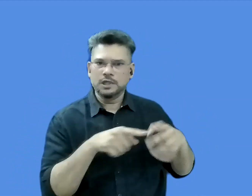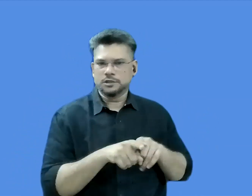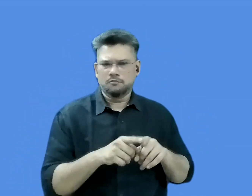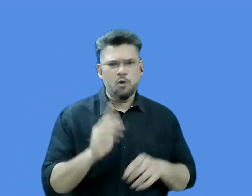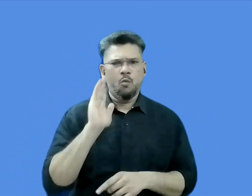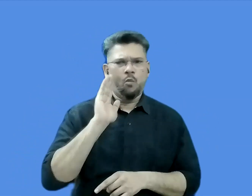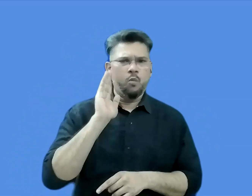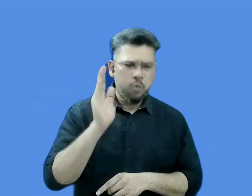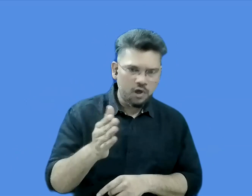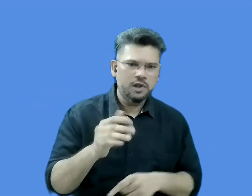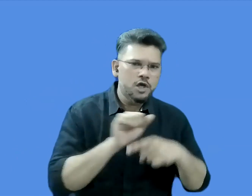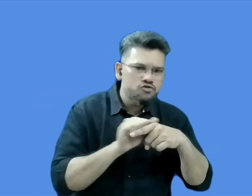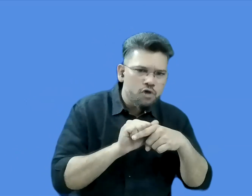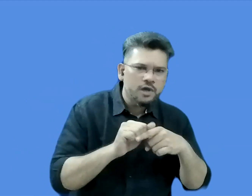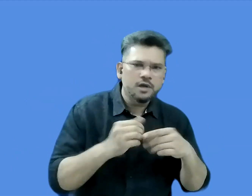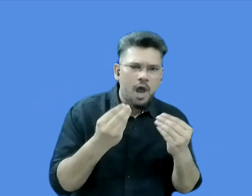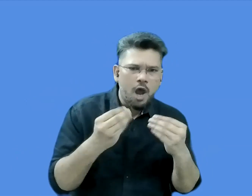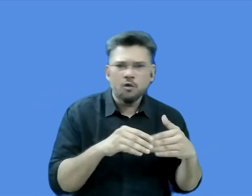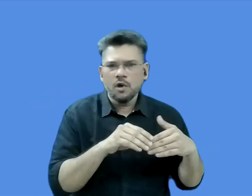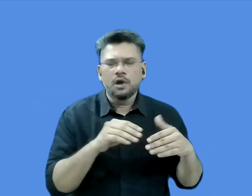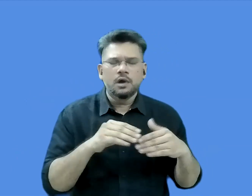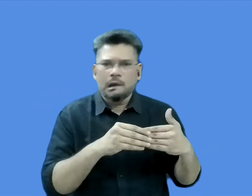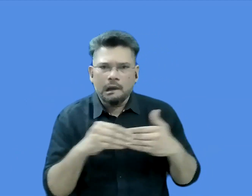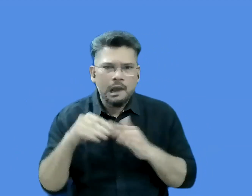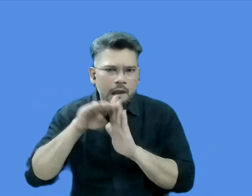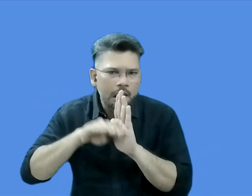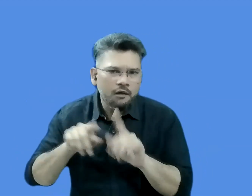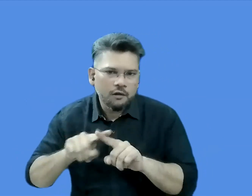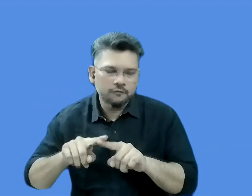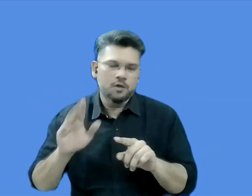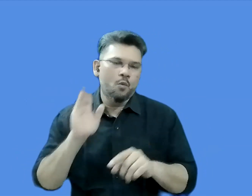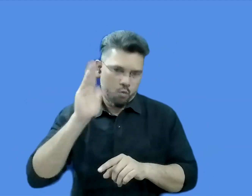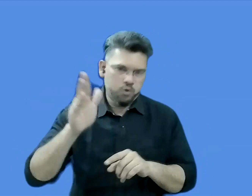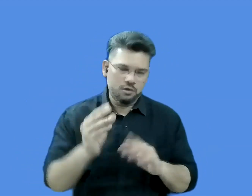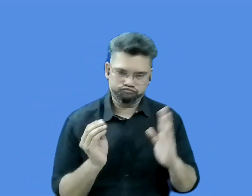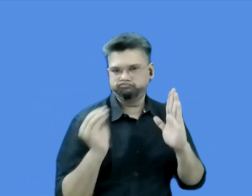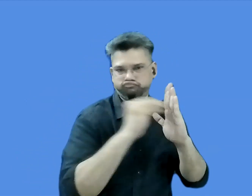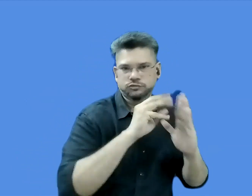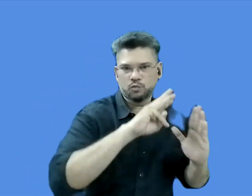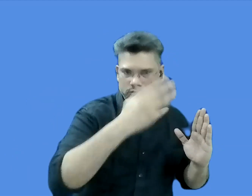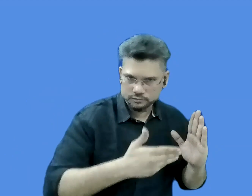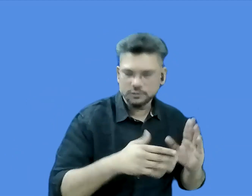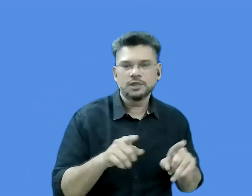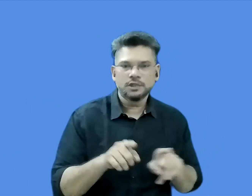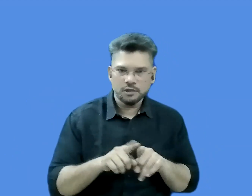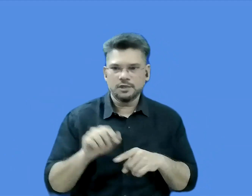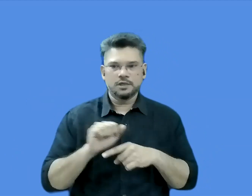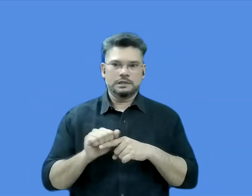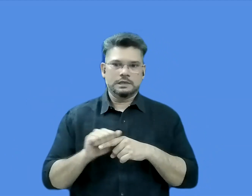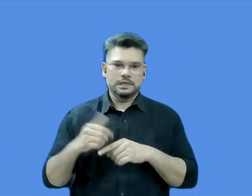or development and we're planning to publish the two- hour training guideline in the coming days, and the